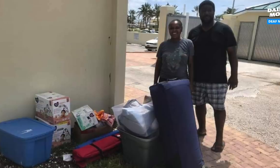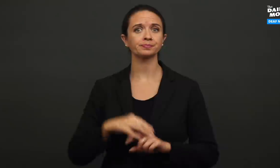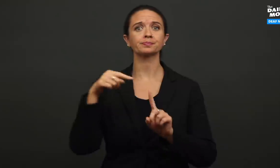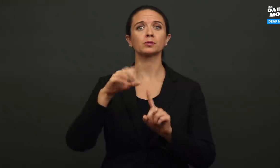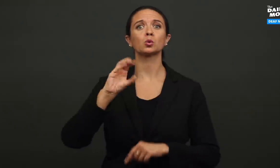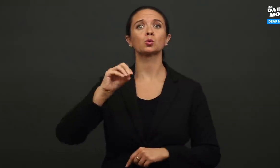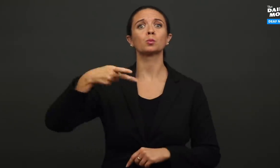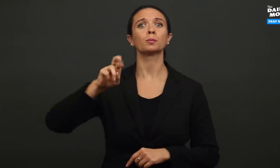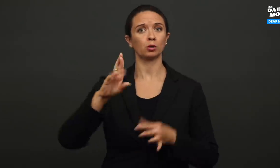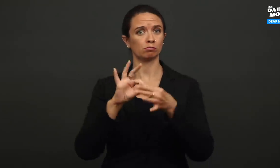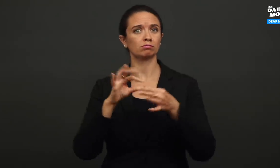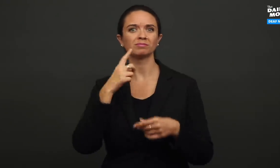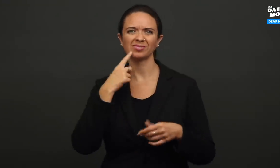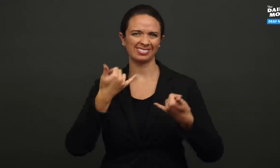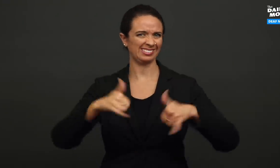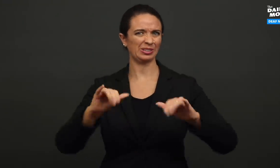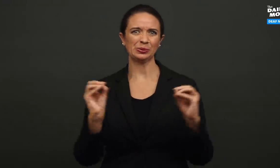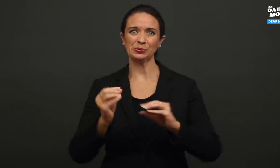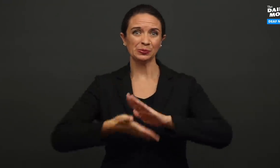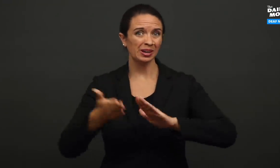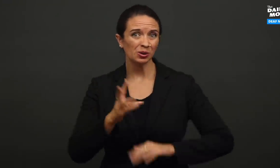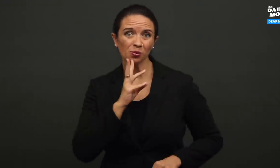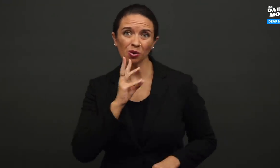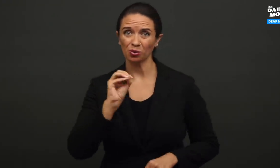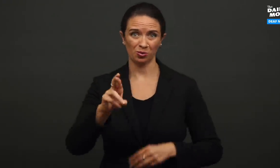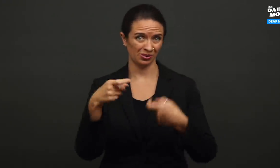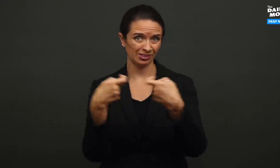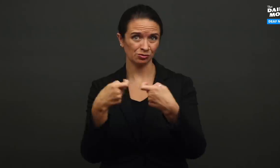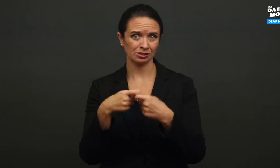Cooper mentioned there is still no running water or electricity.